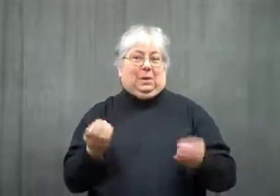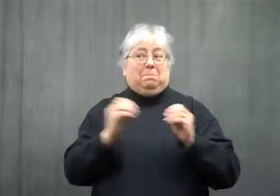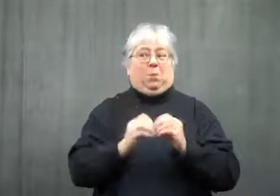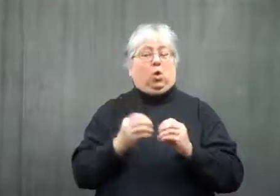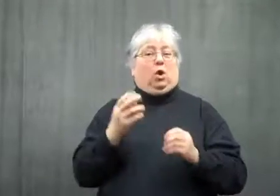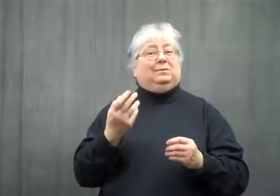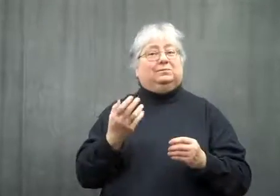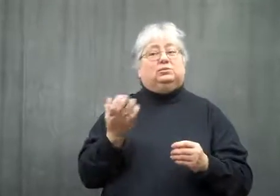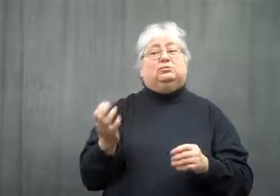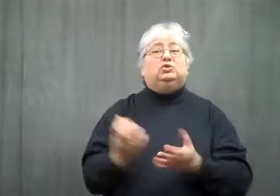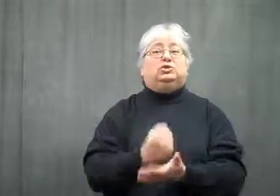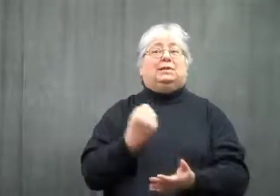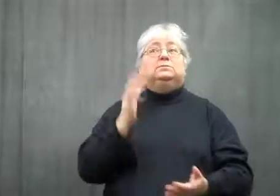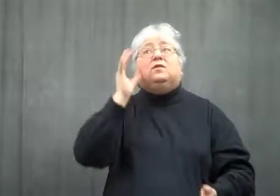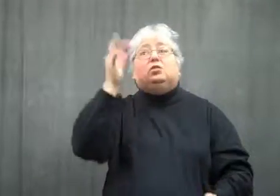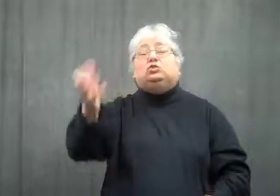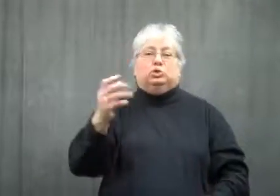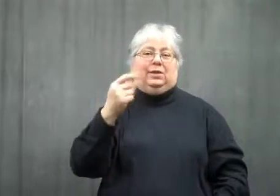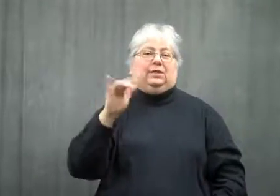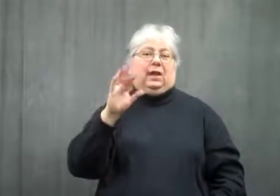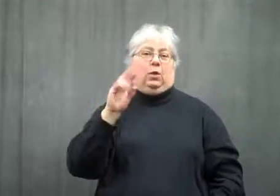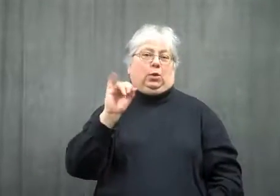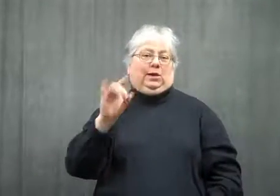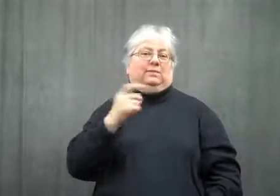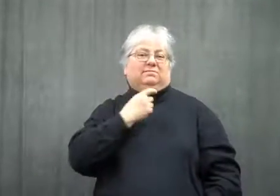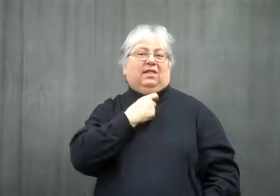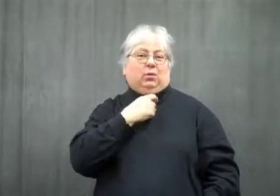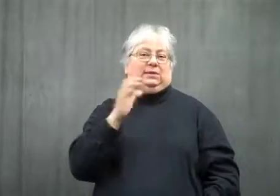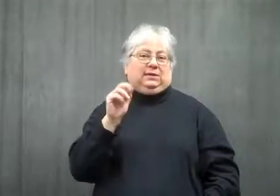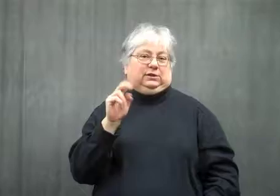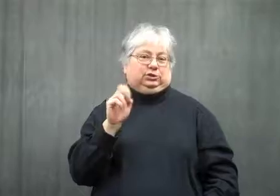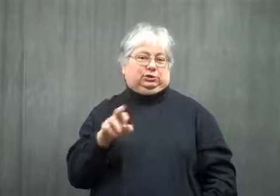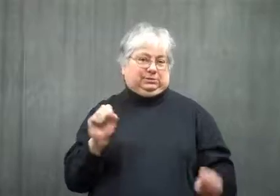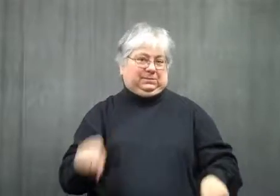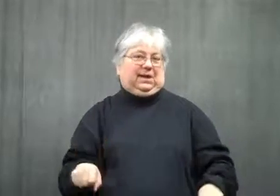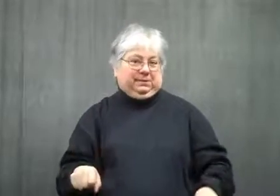It creates a higher risk of thyroid cancer.